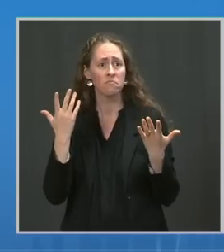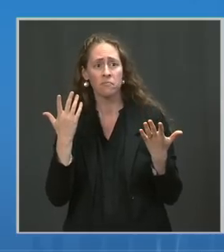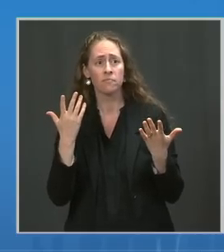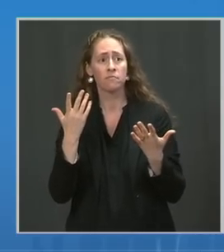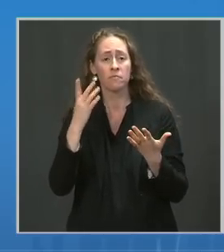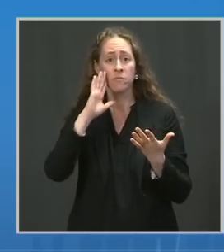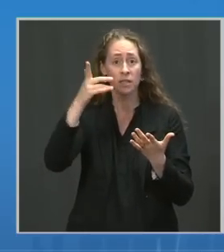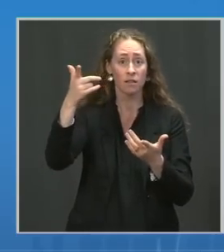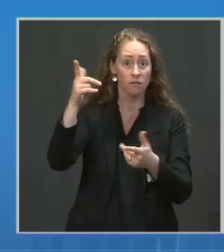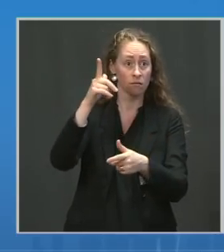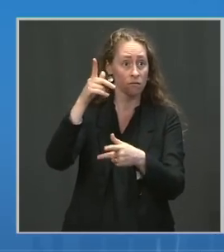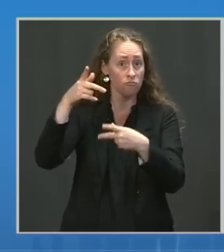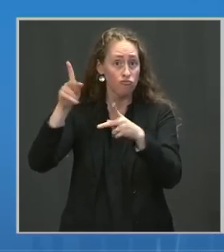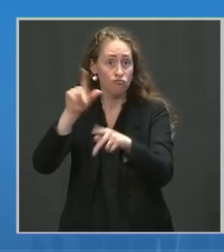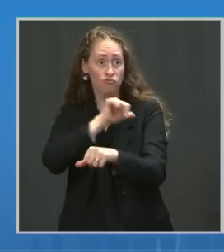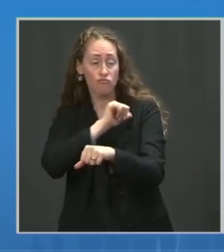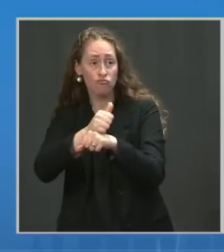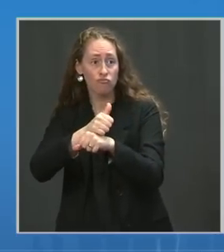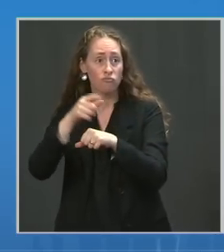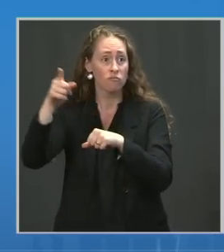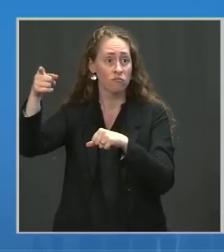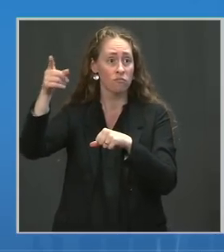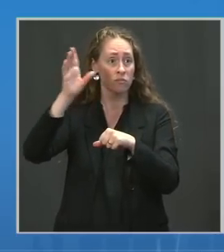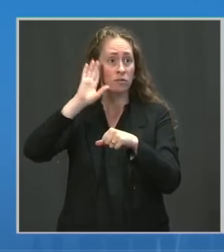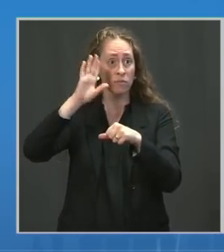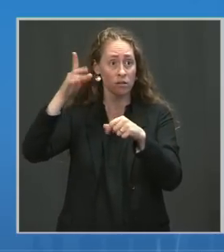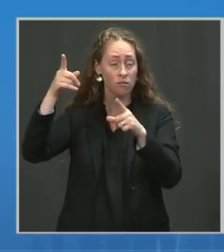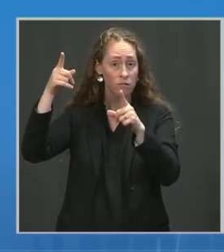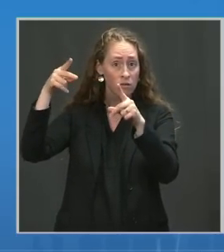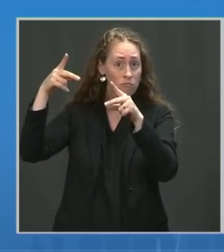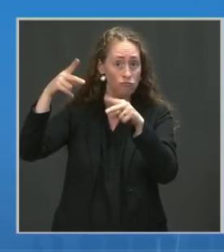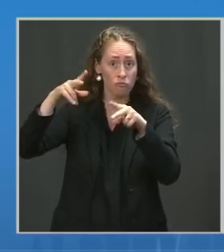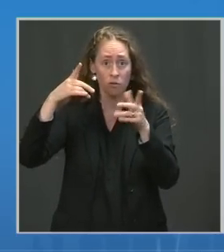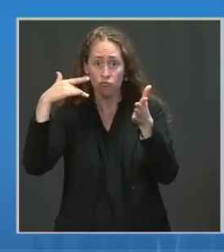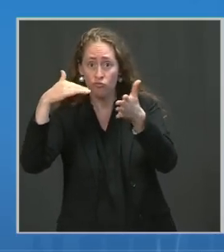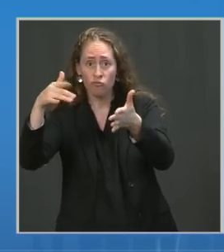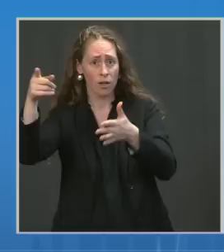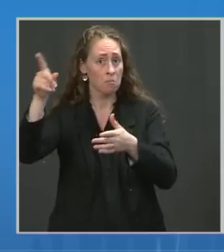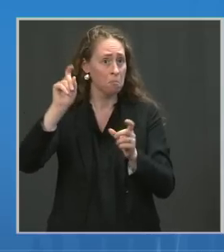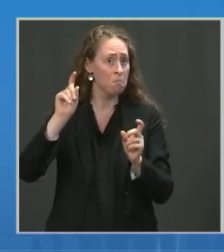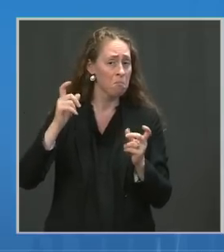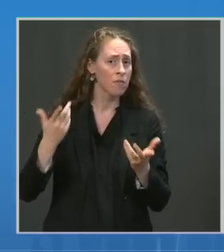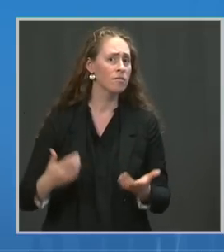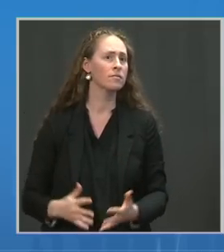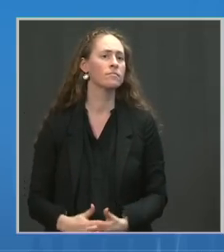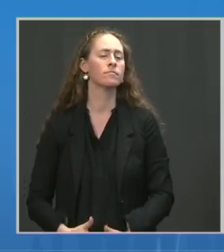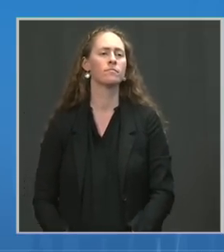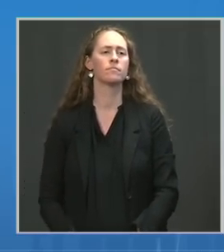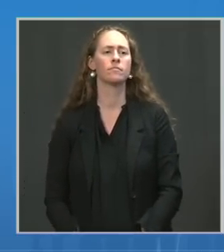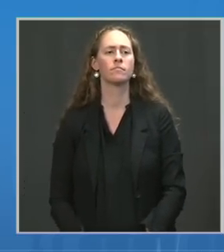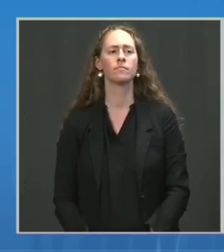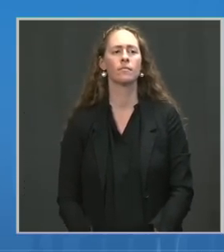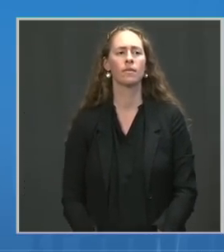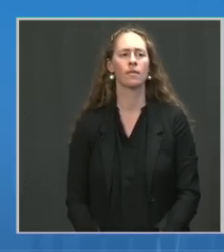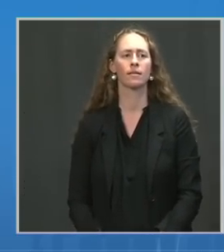Dr. Walensky: We are just -- thank you for that question, Rachel -- we are just starting to gather data and get data on --